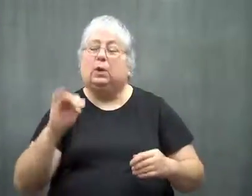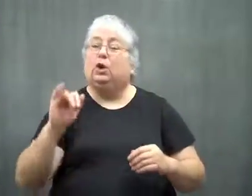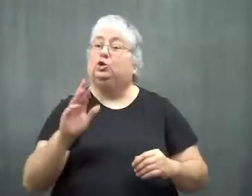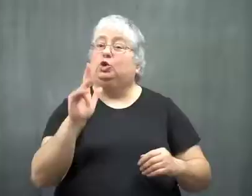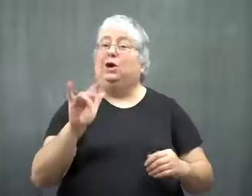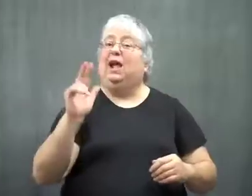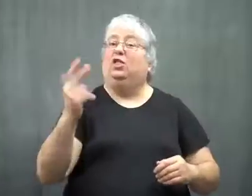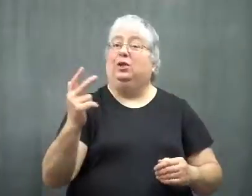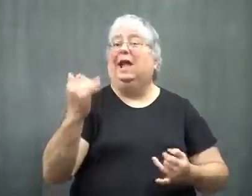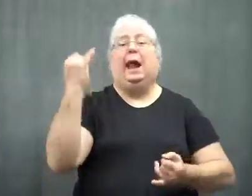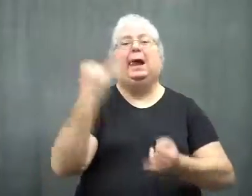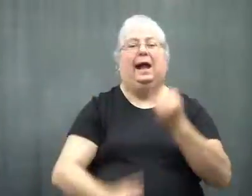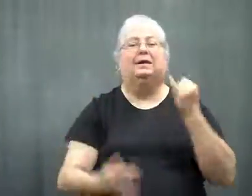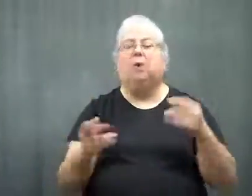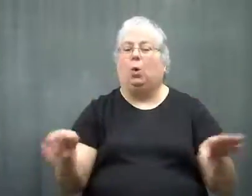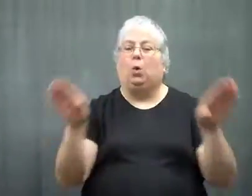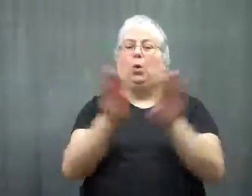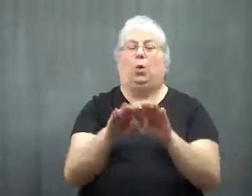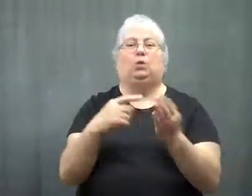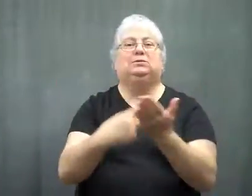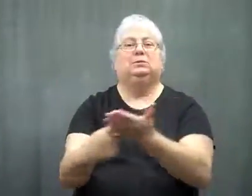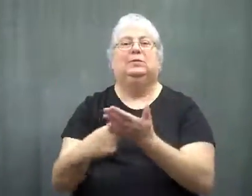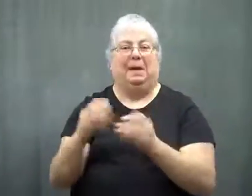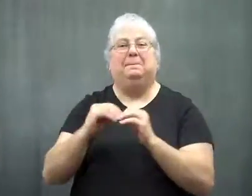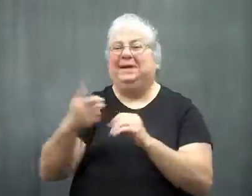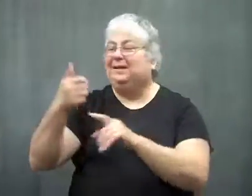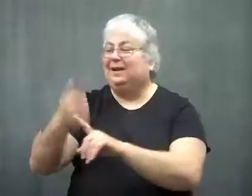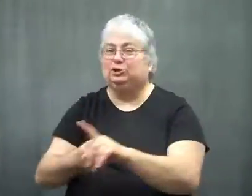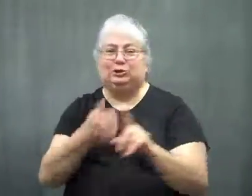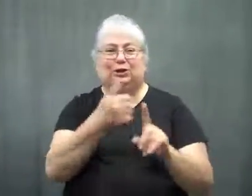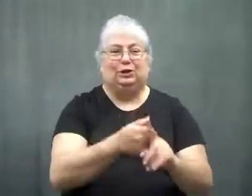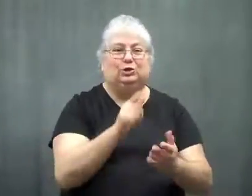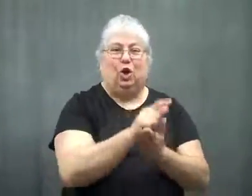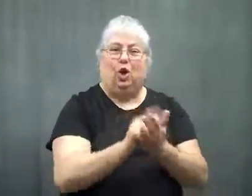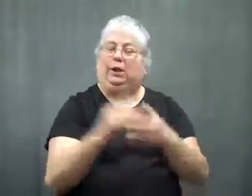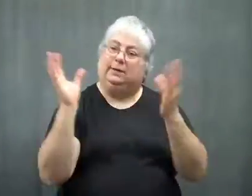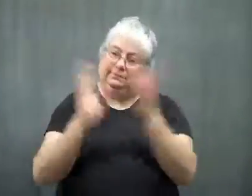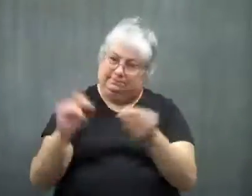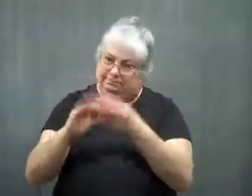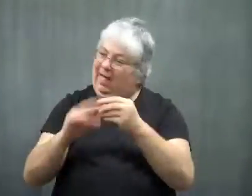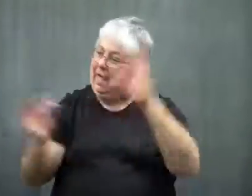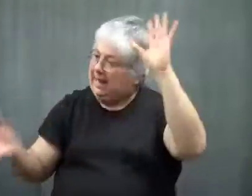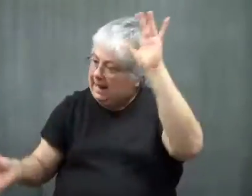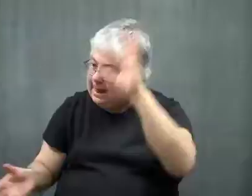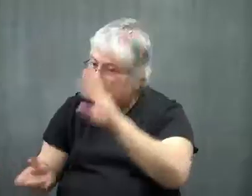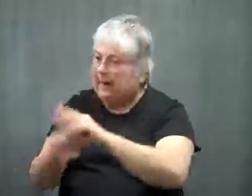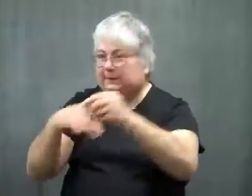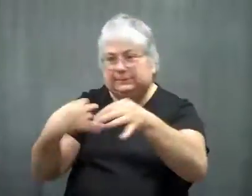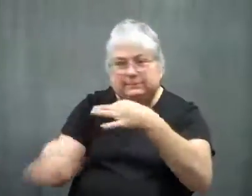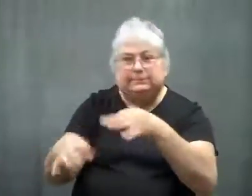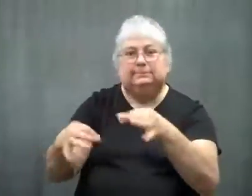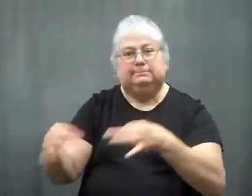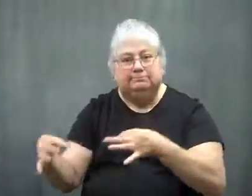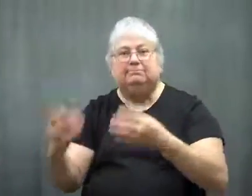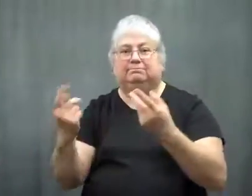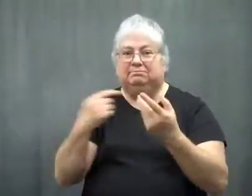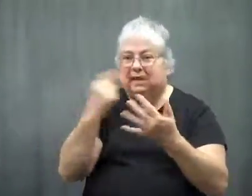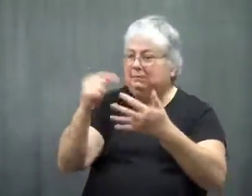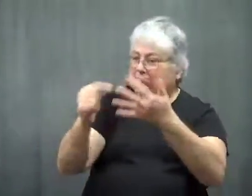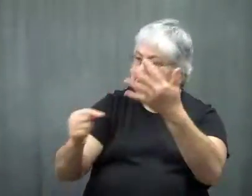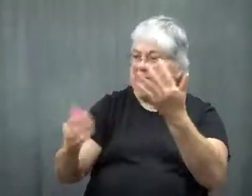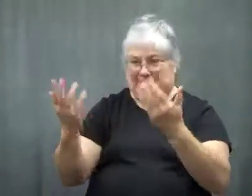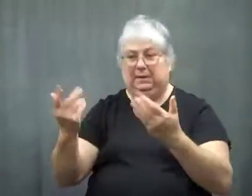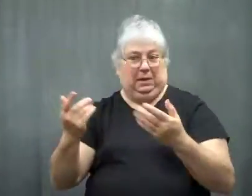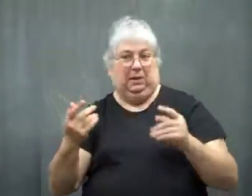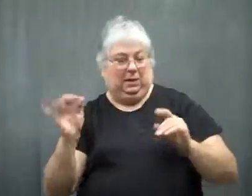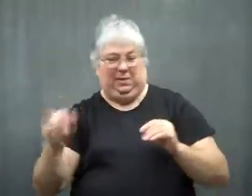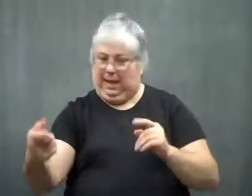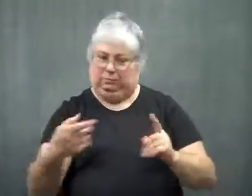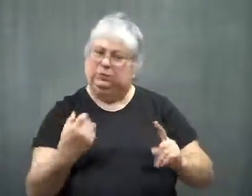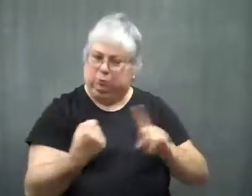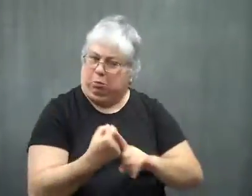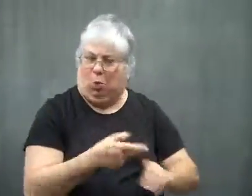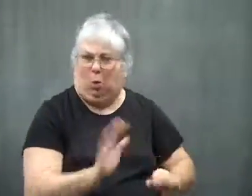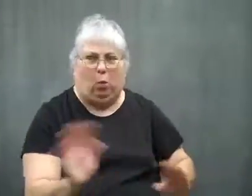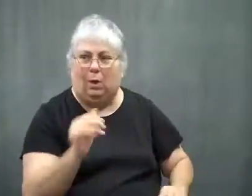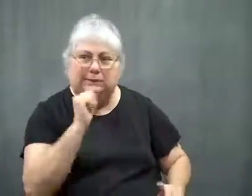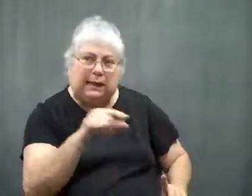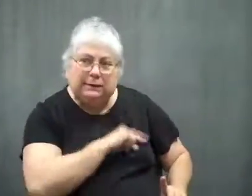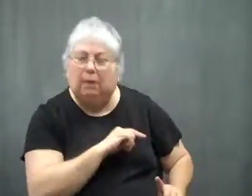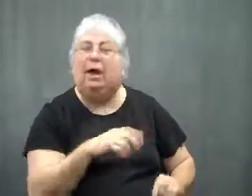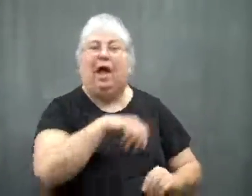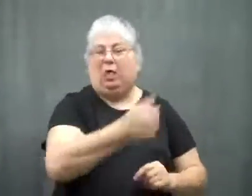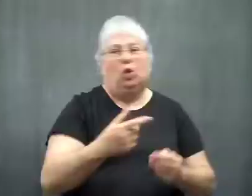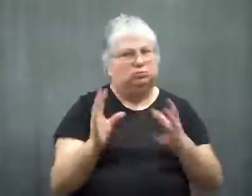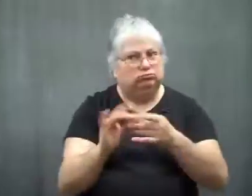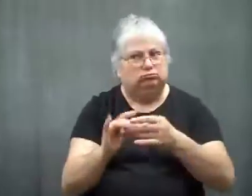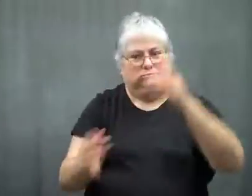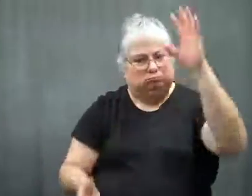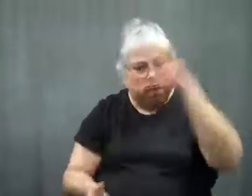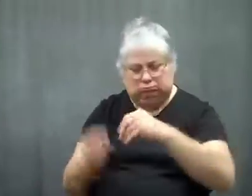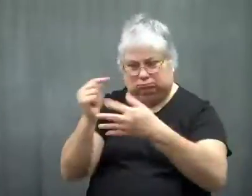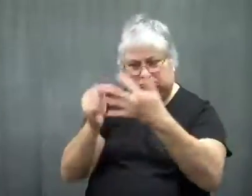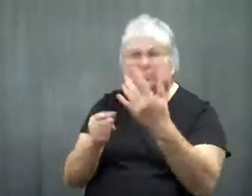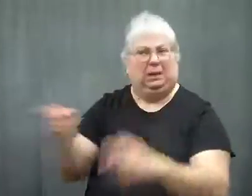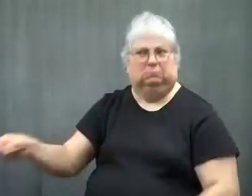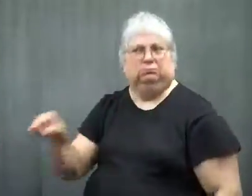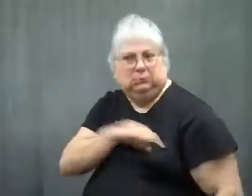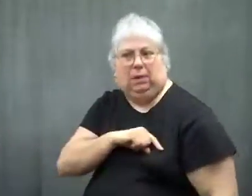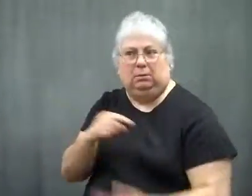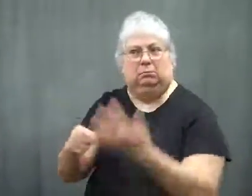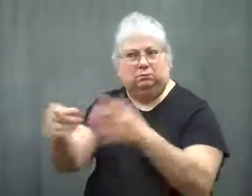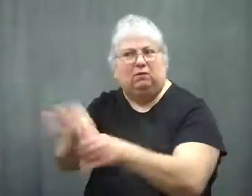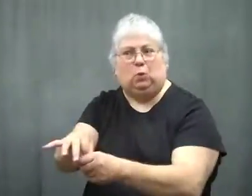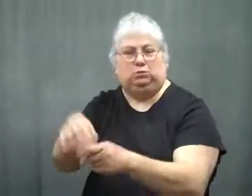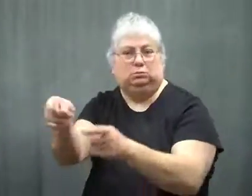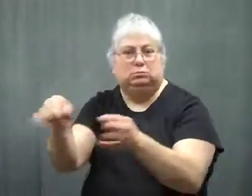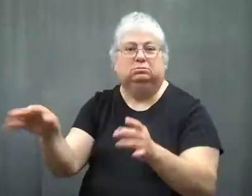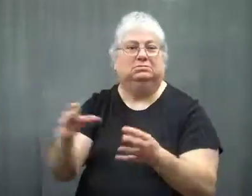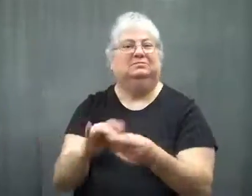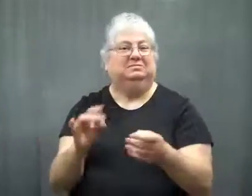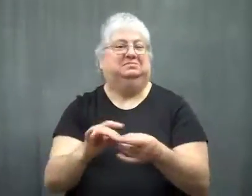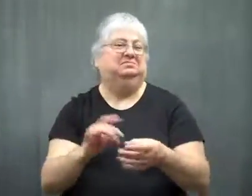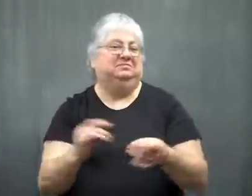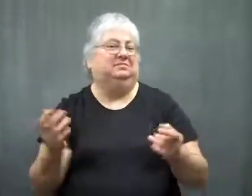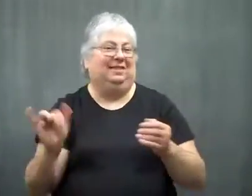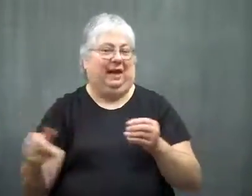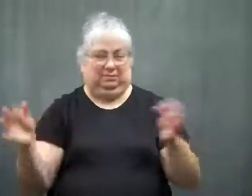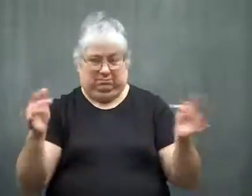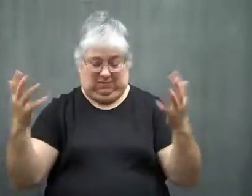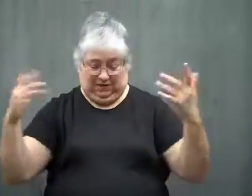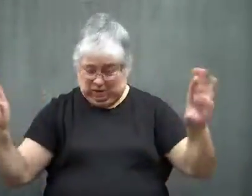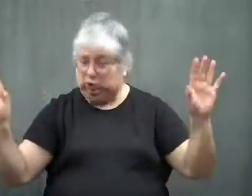Closing arguments were given on July 3rd, with each lawyer giving their summations to the jury.